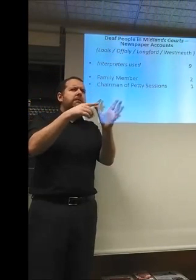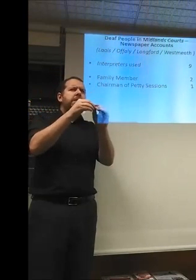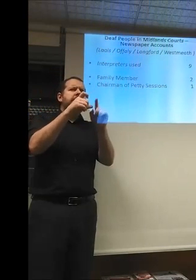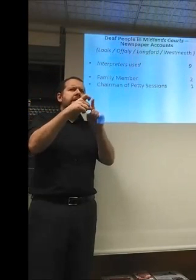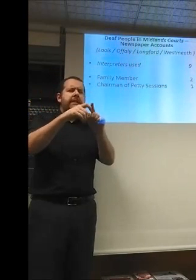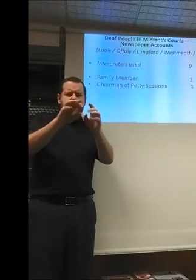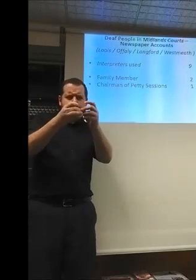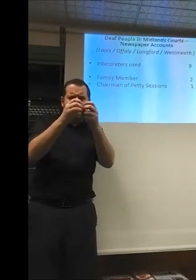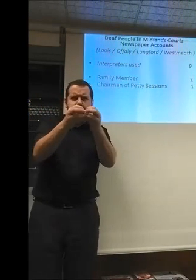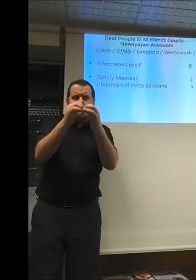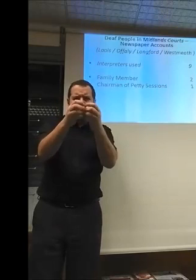were thirty-one cases.